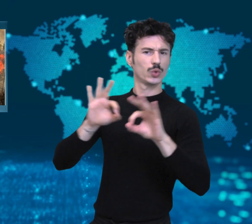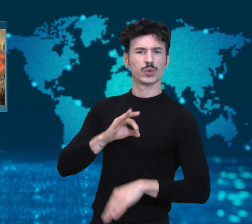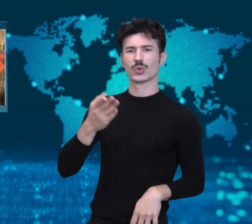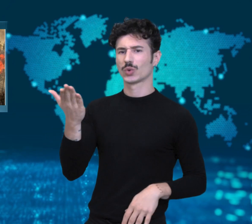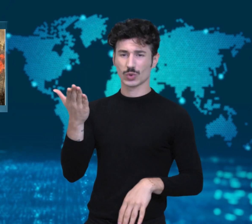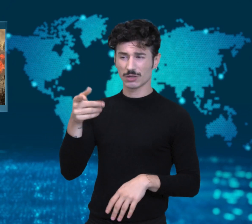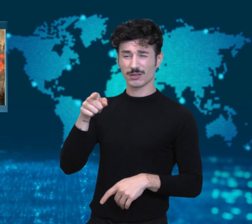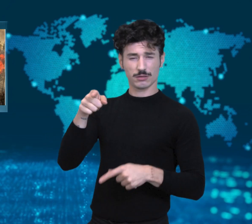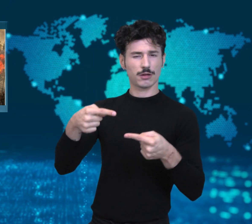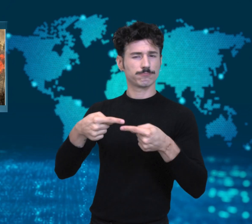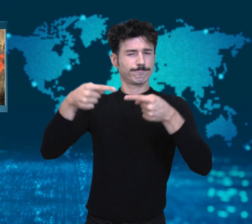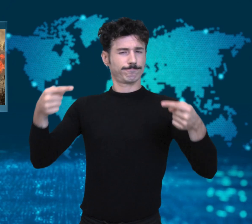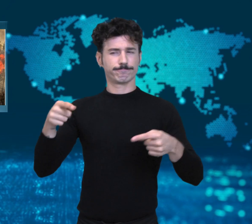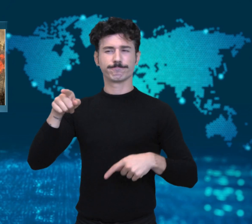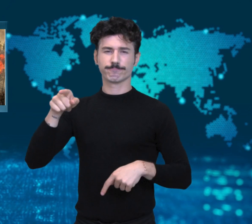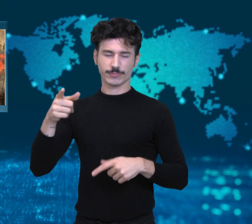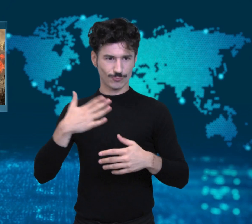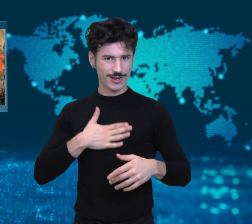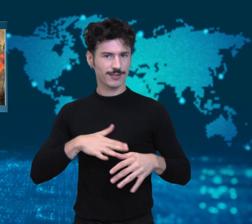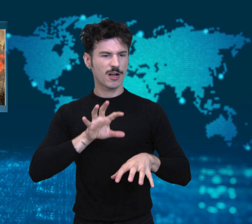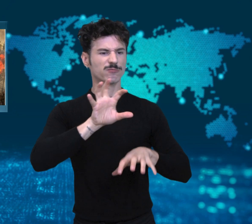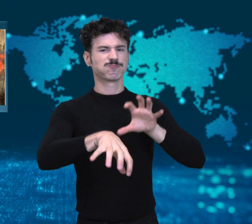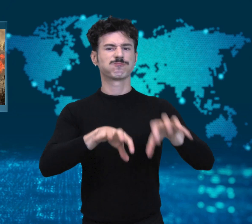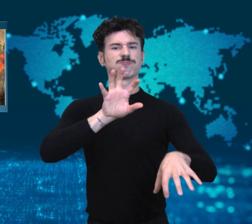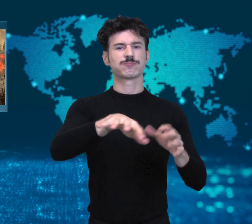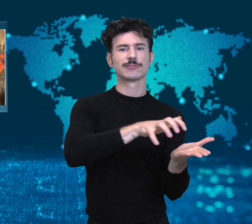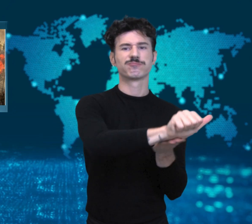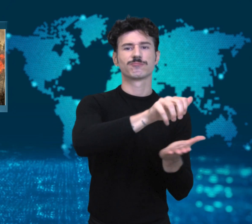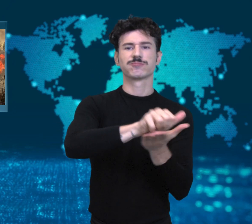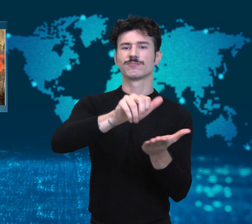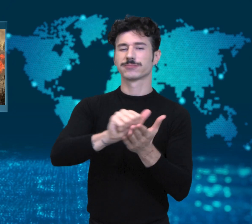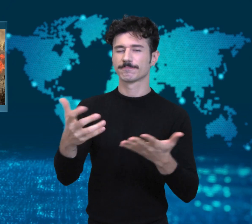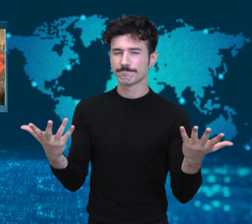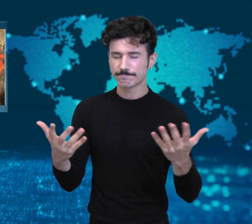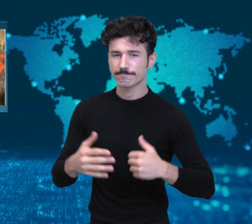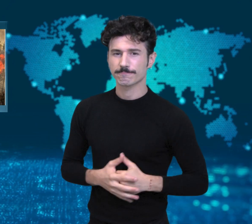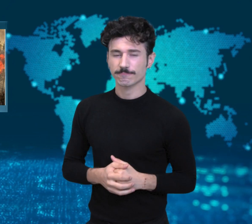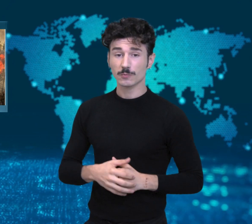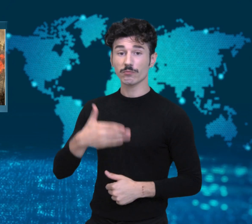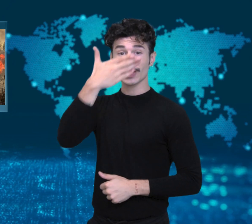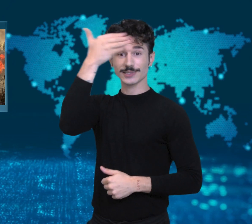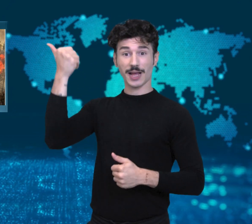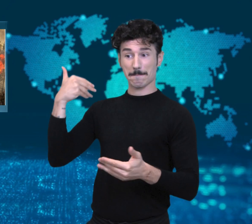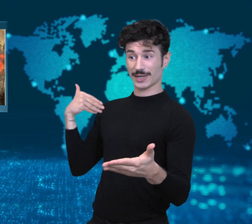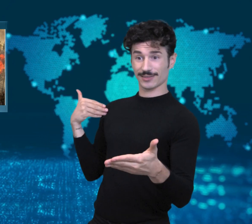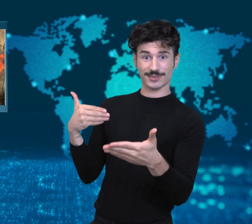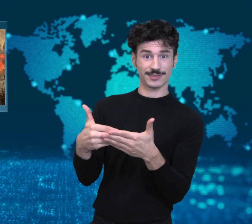and accuse him of encouraging development of protected lands.